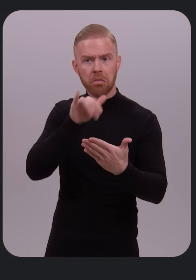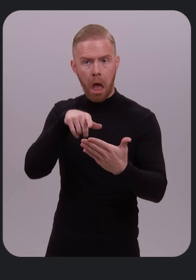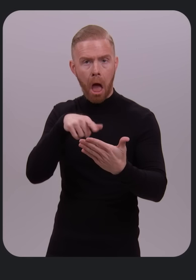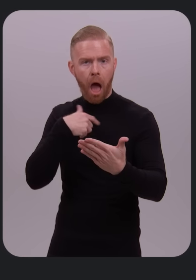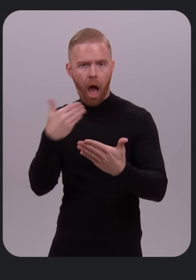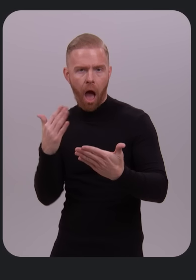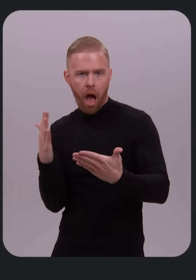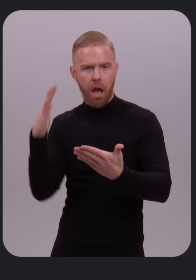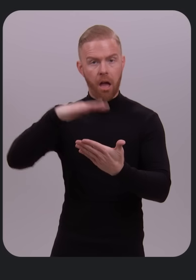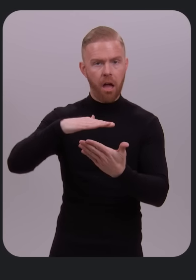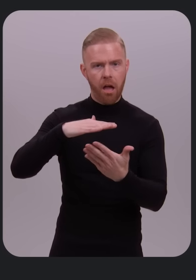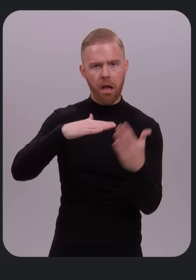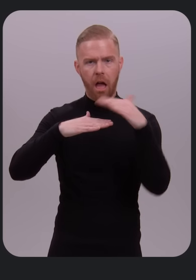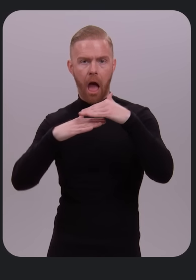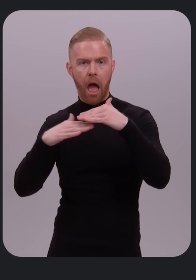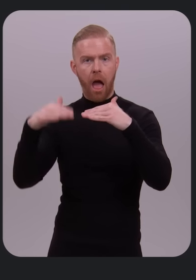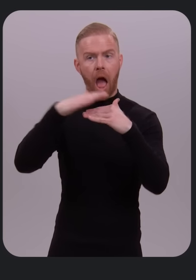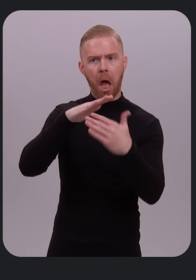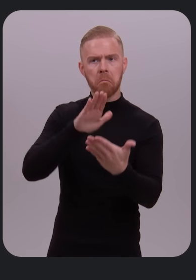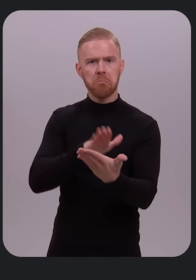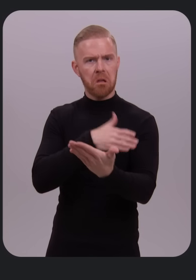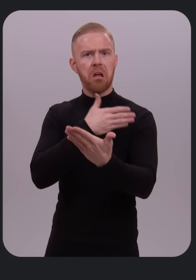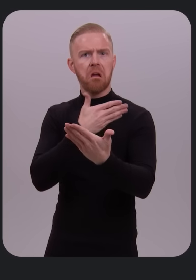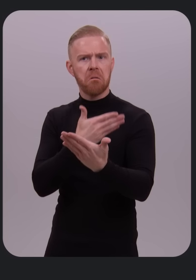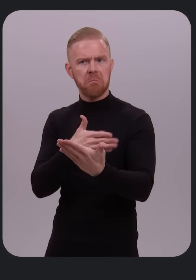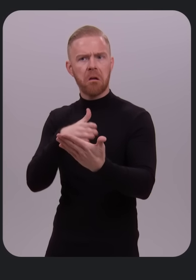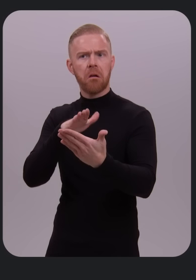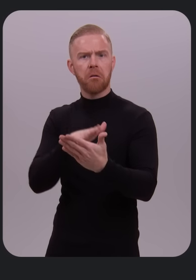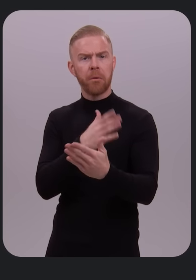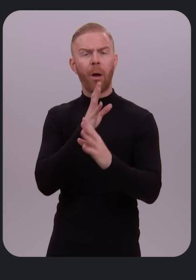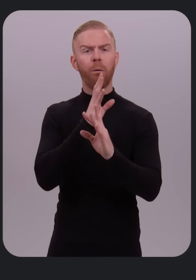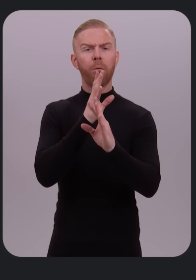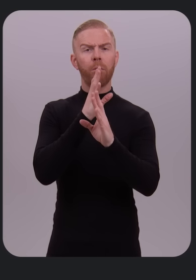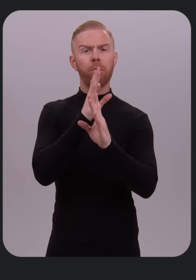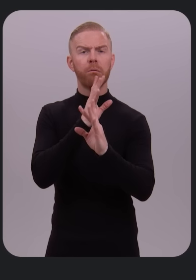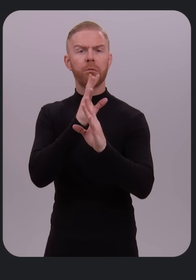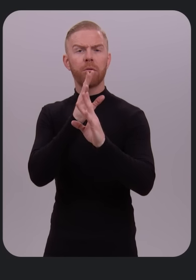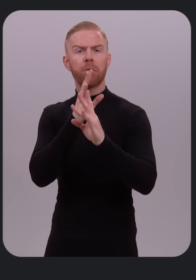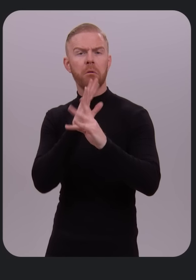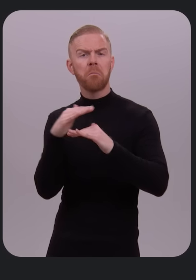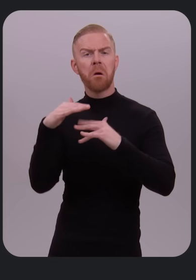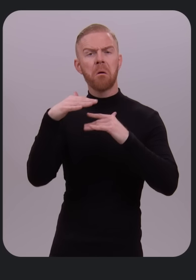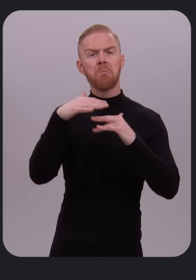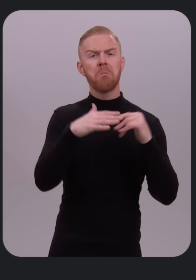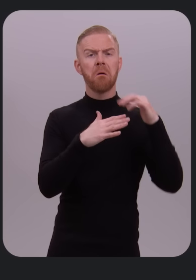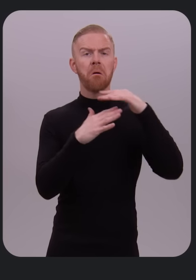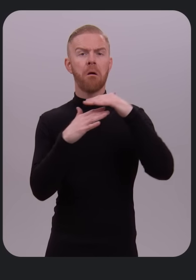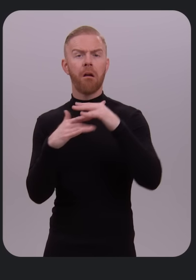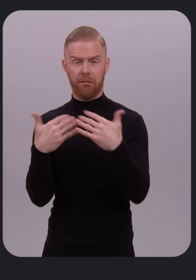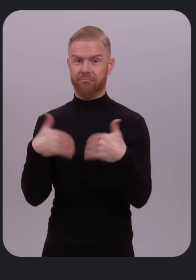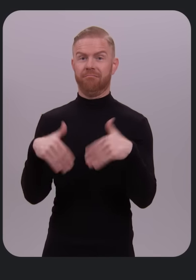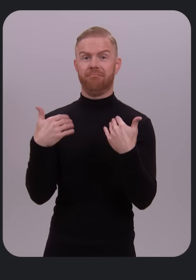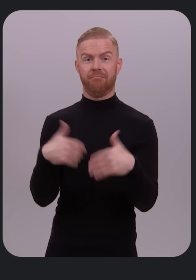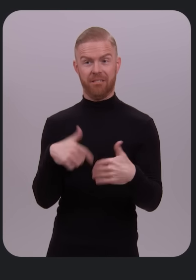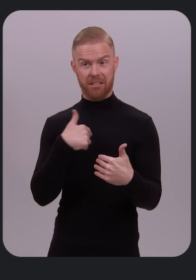[MAN SINGING] For a musician, it's such an inspiring tool.